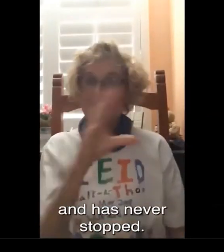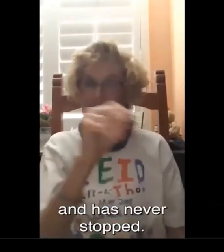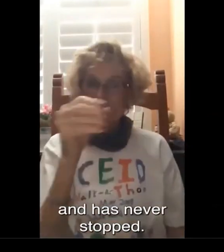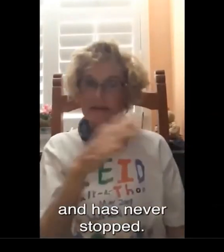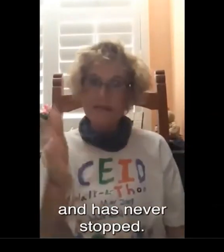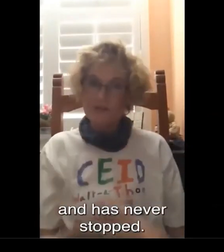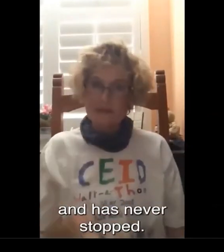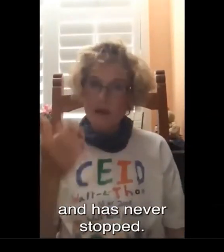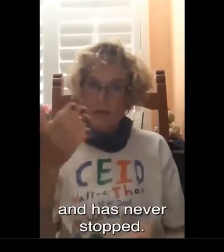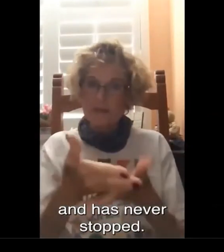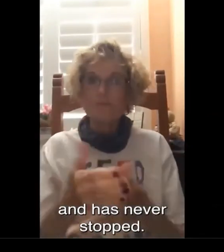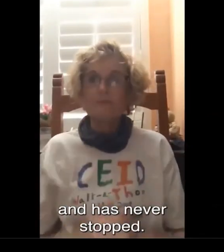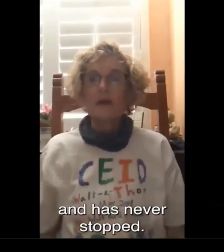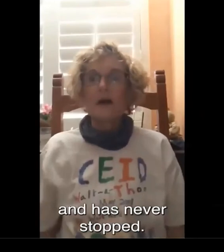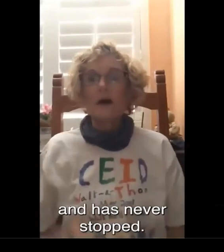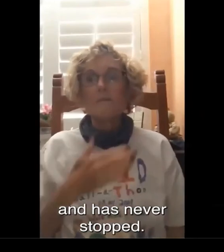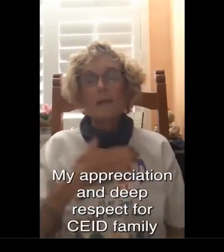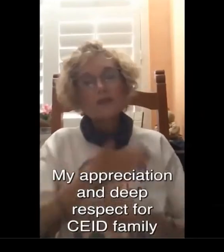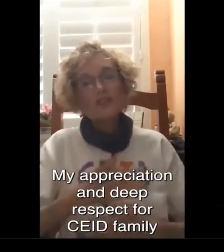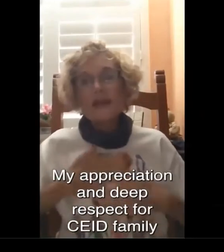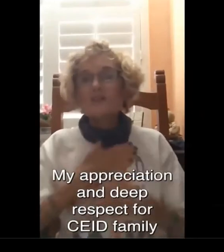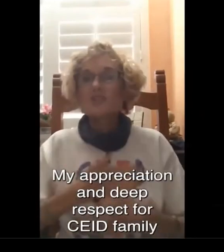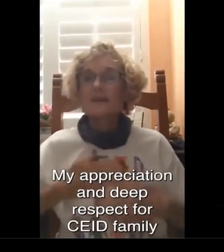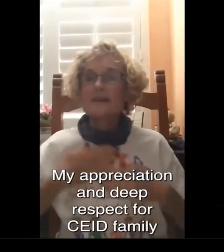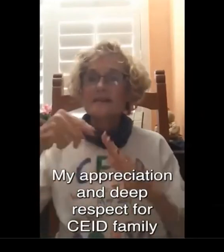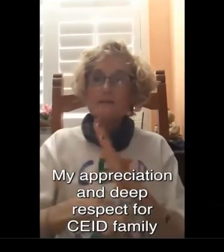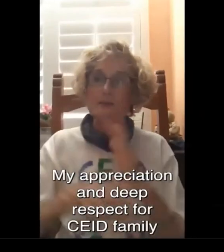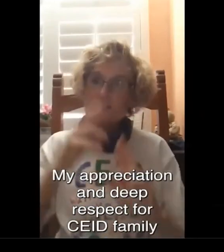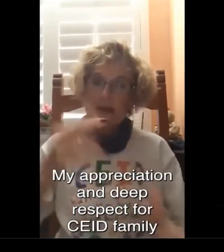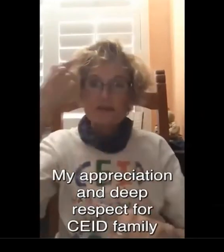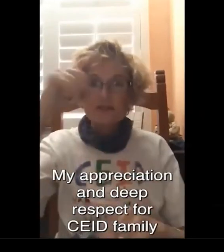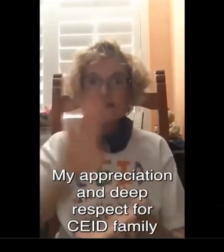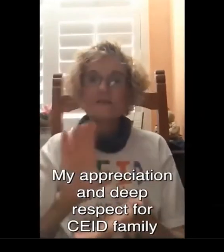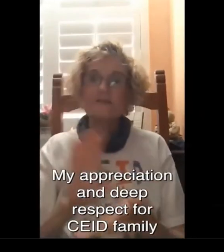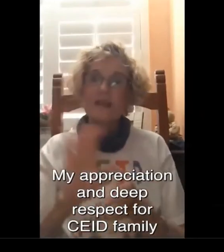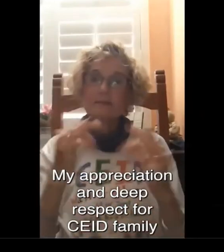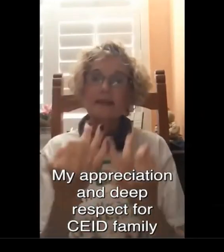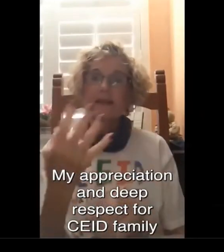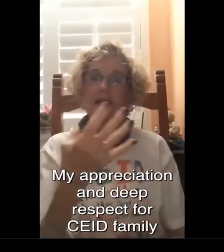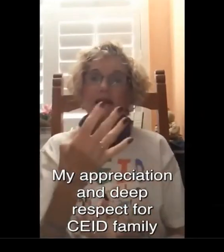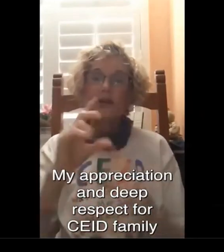and has never stopped. My appreciation and deep respect for CEID family